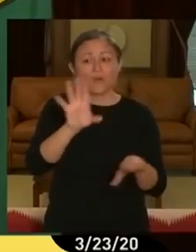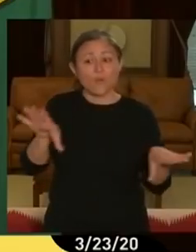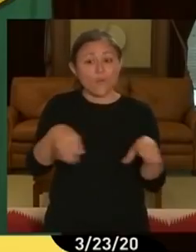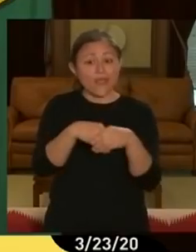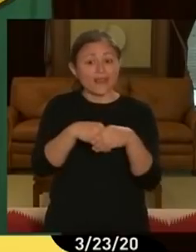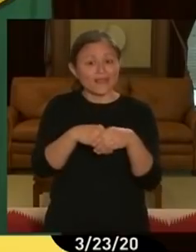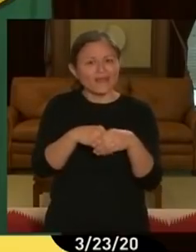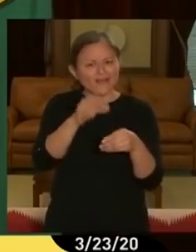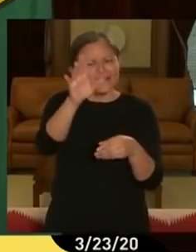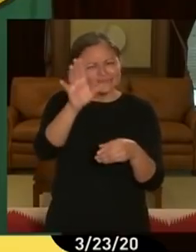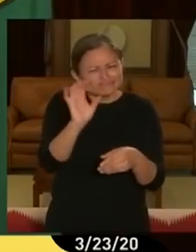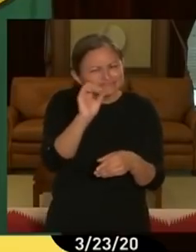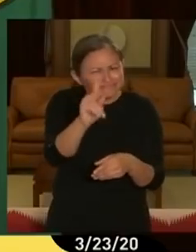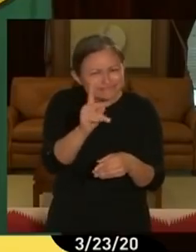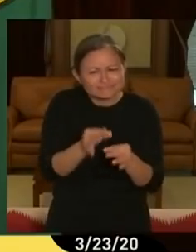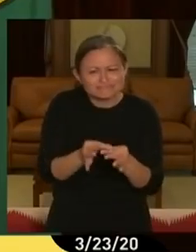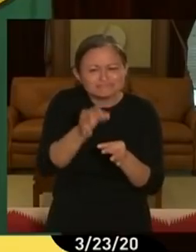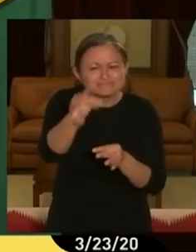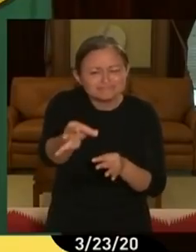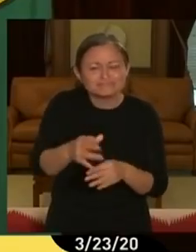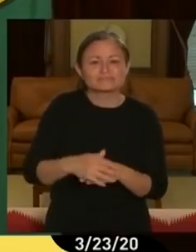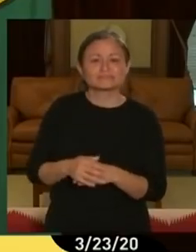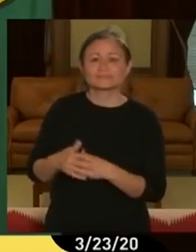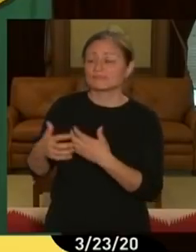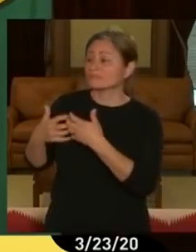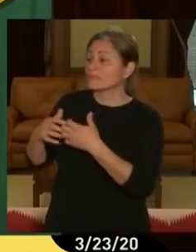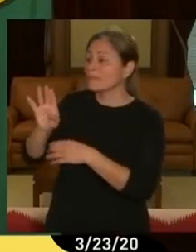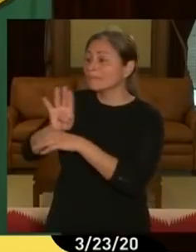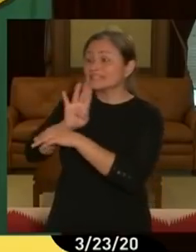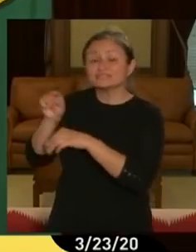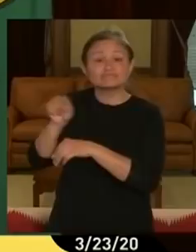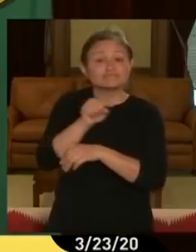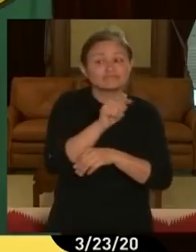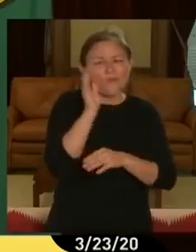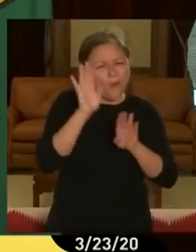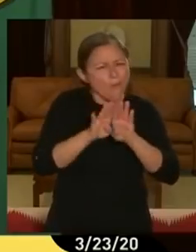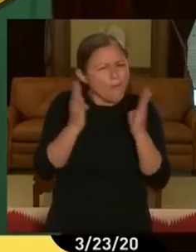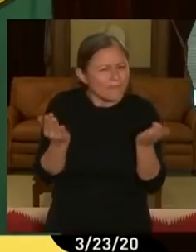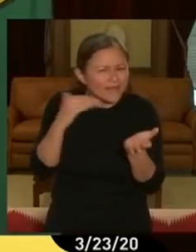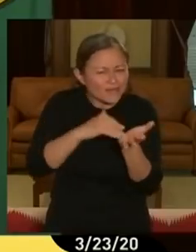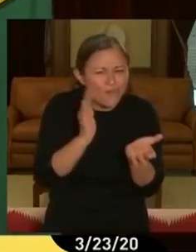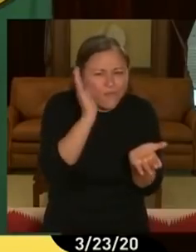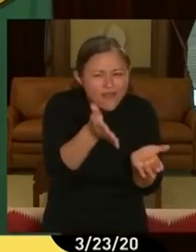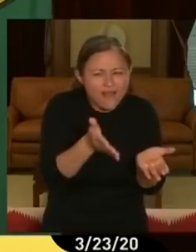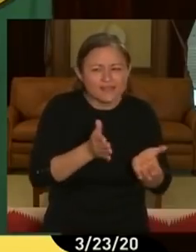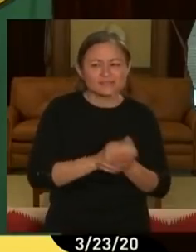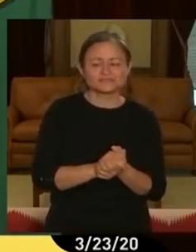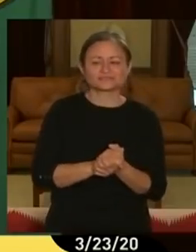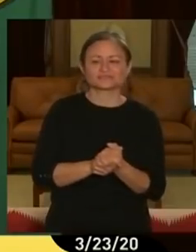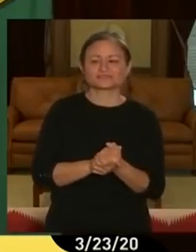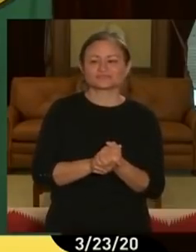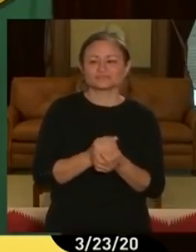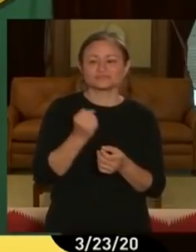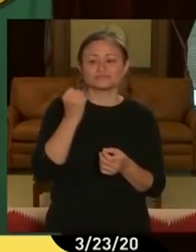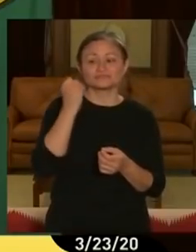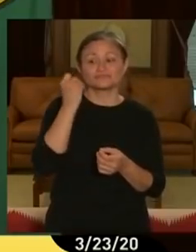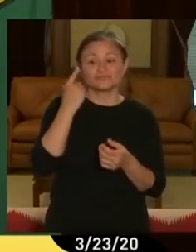THIS CHALLENGE IS TEMPORARY. SCHOOLS WILL REOPEN. WEDDINGS WILL HAPPEN. FACTORIES WILL START AGAIN.